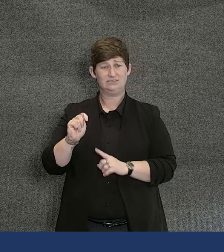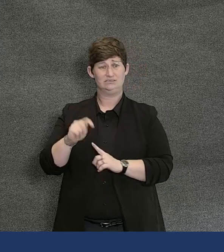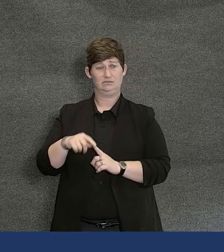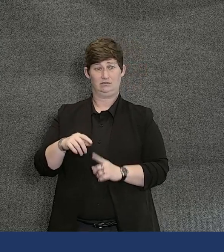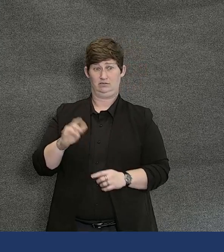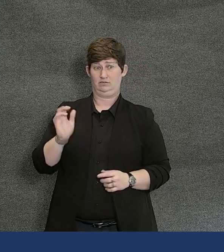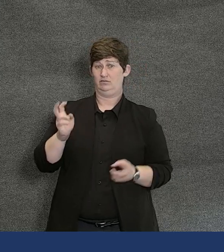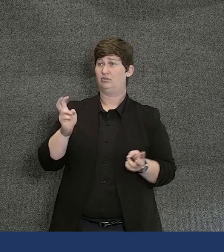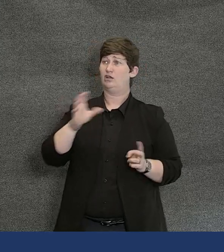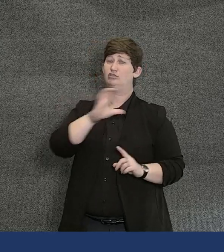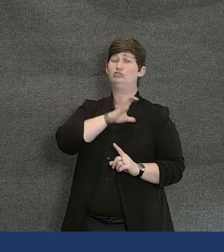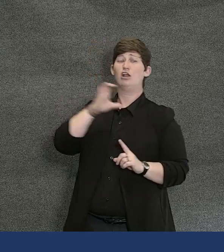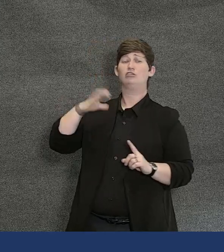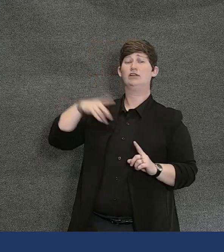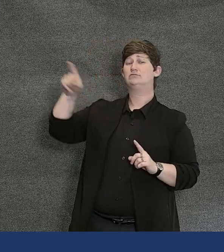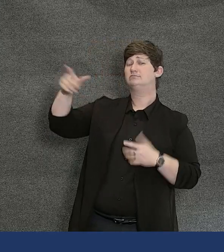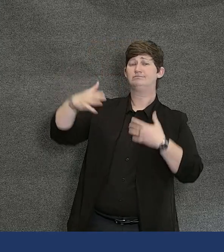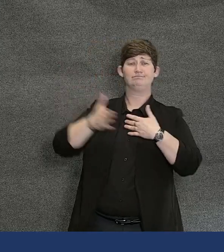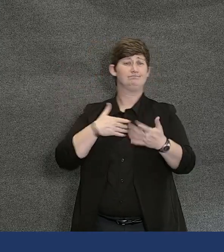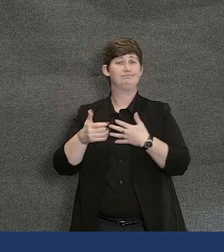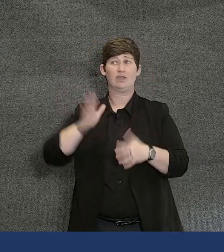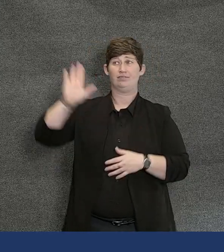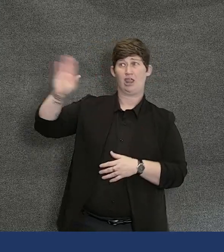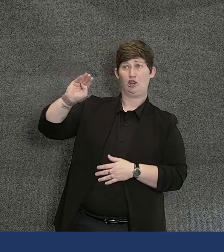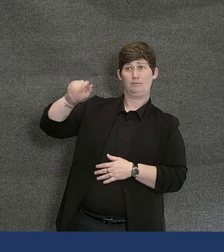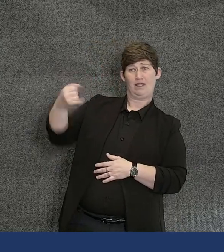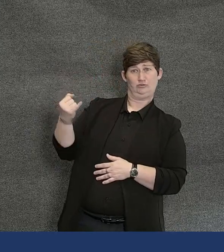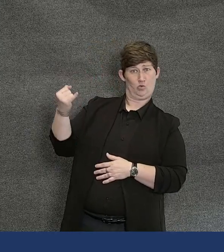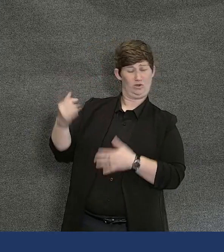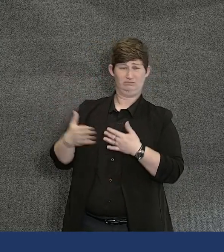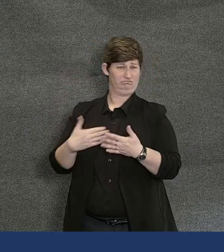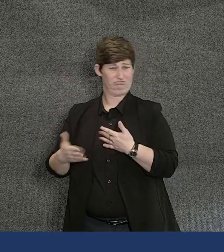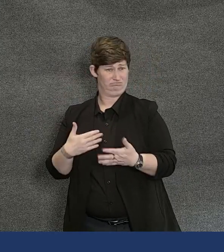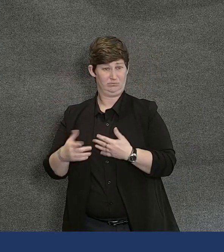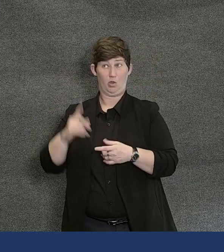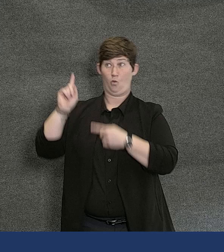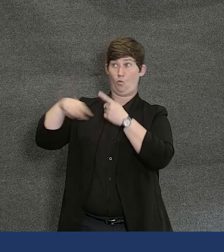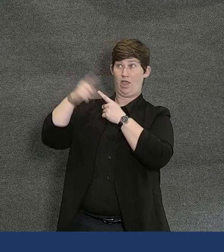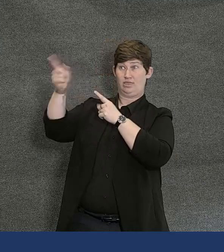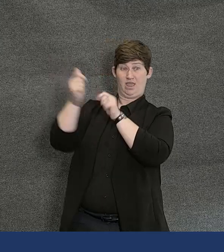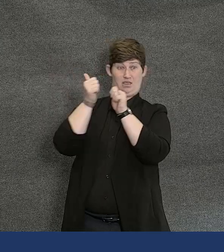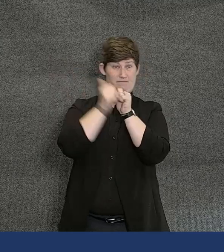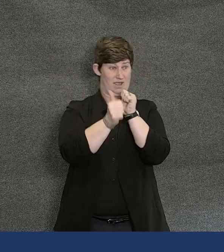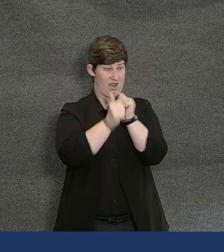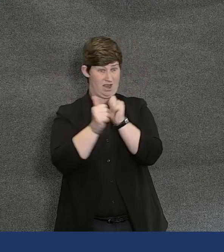in the majority, when they pass laws, that appropriation, they